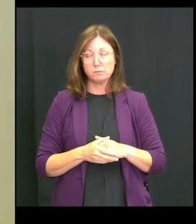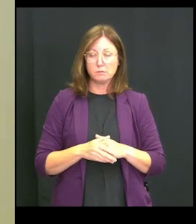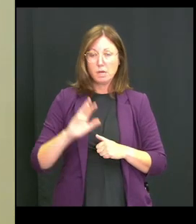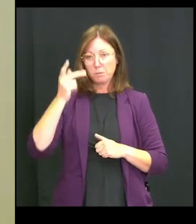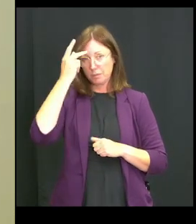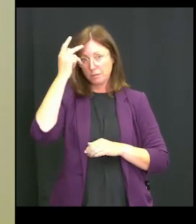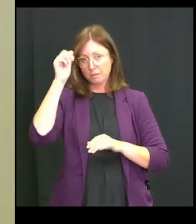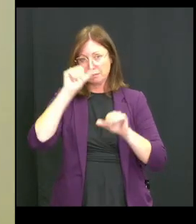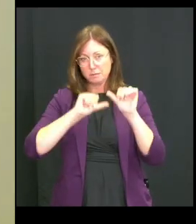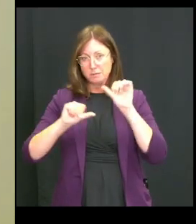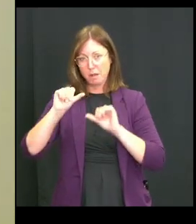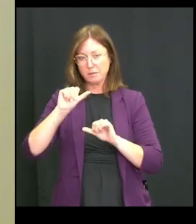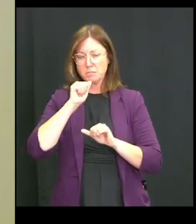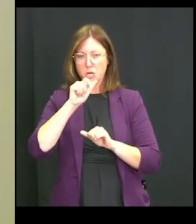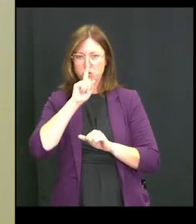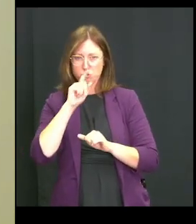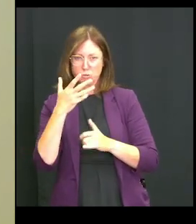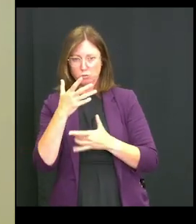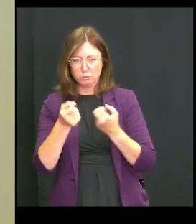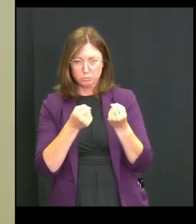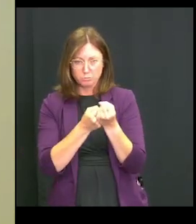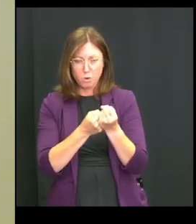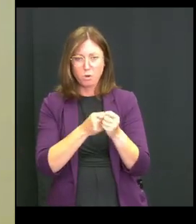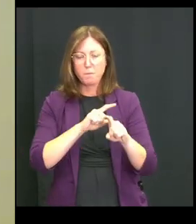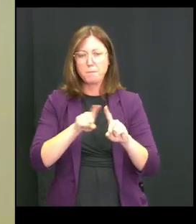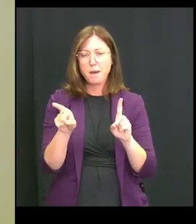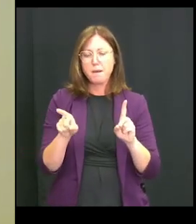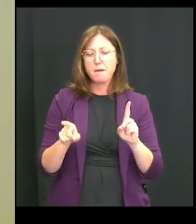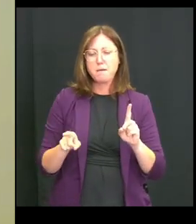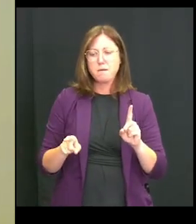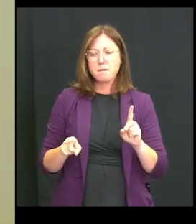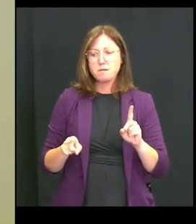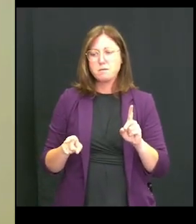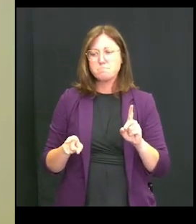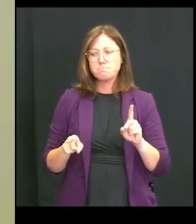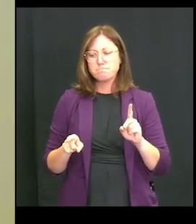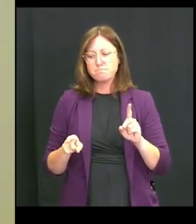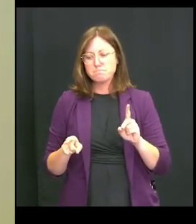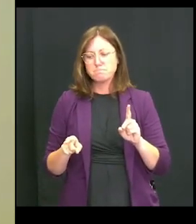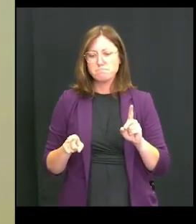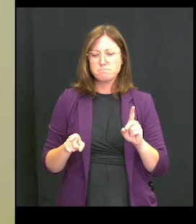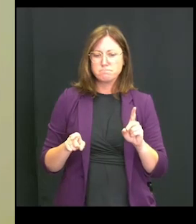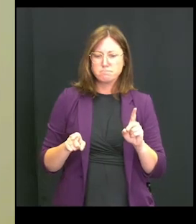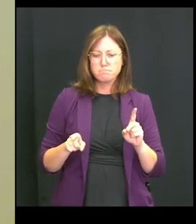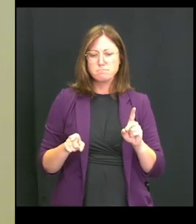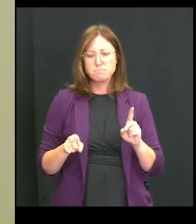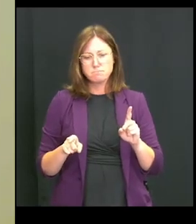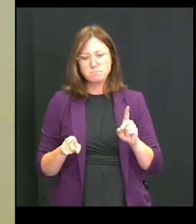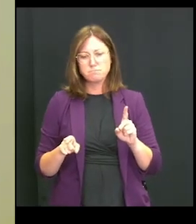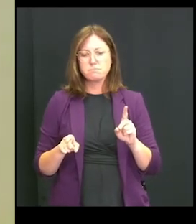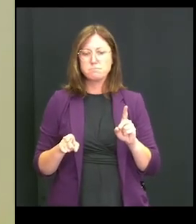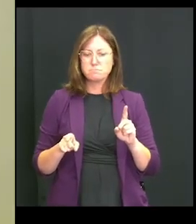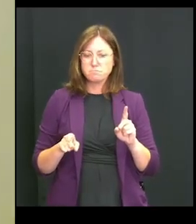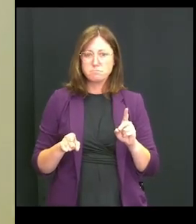but I think that's because we usually think of it as potentially a place where people can learn